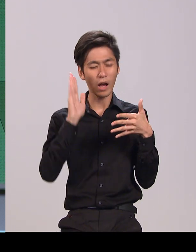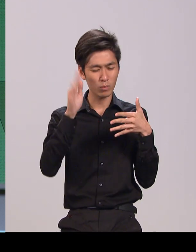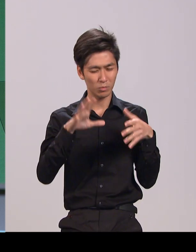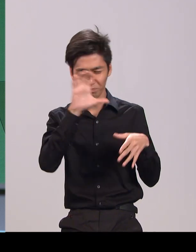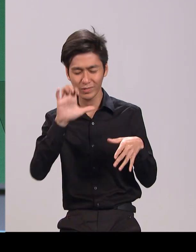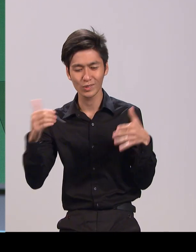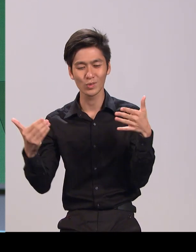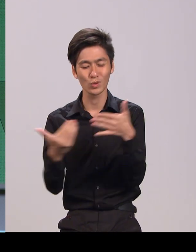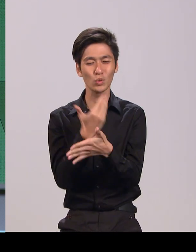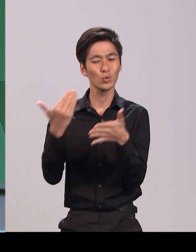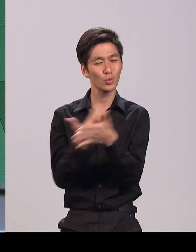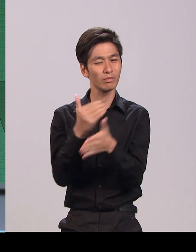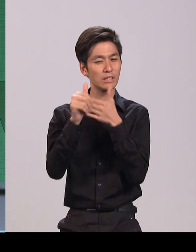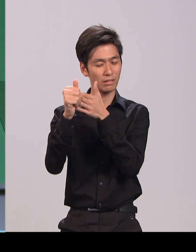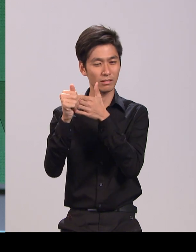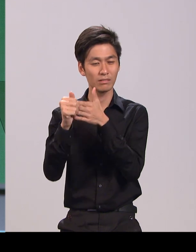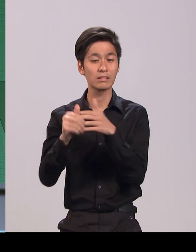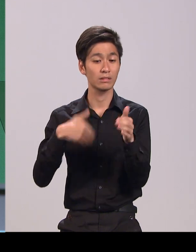In the next GE, we will reinforce the team again.